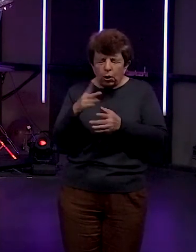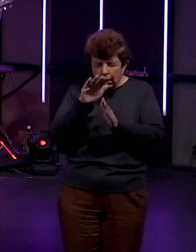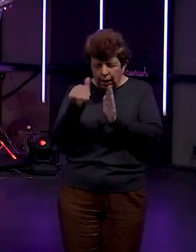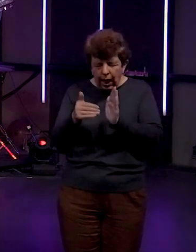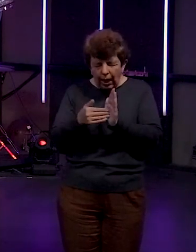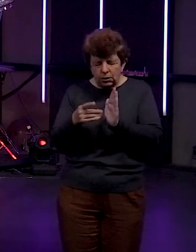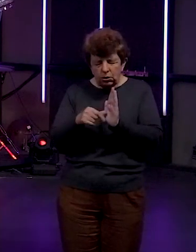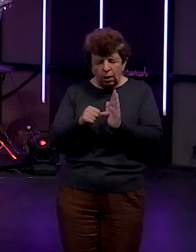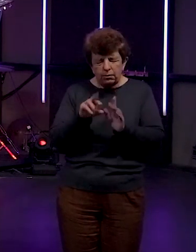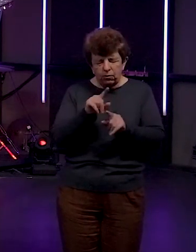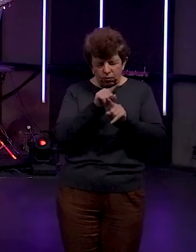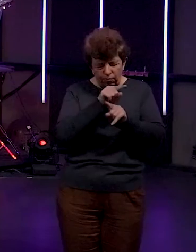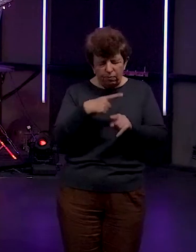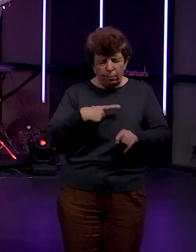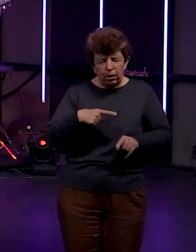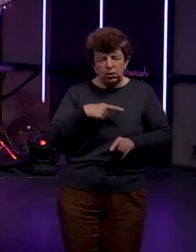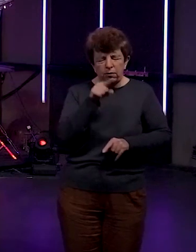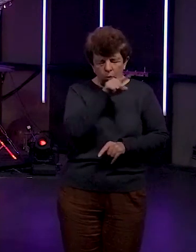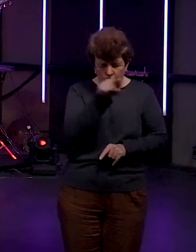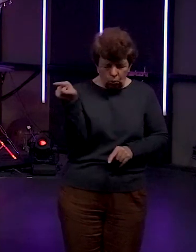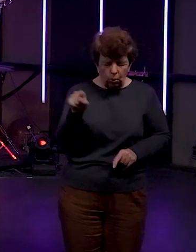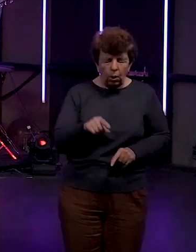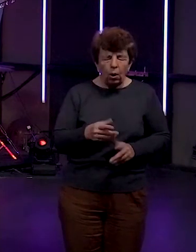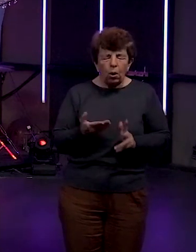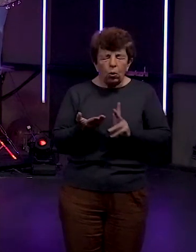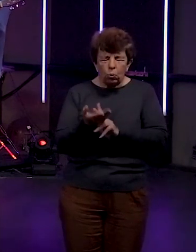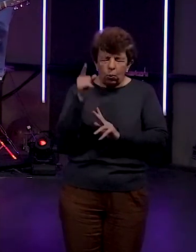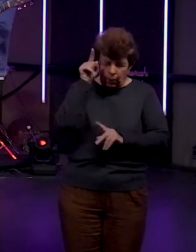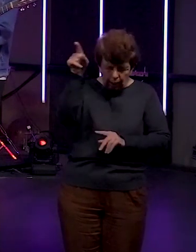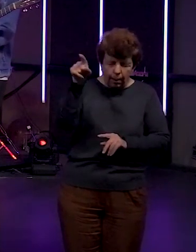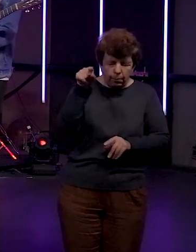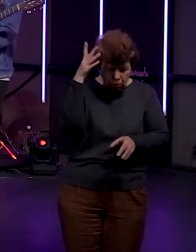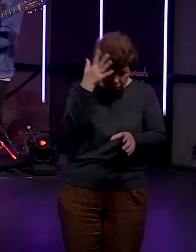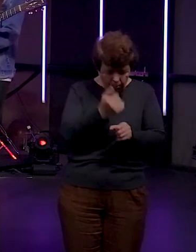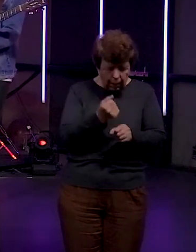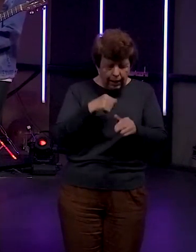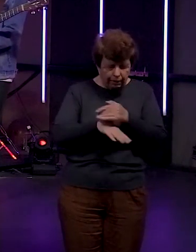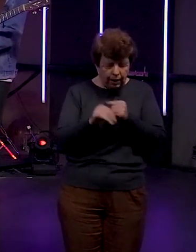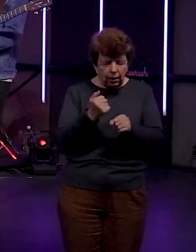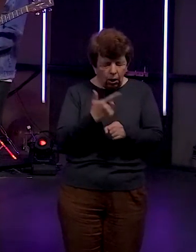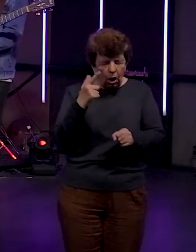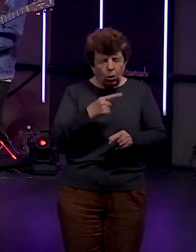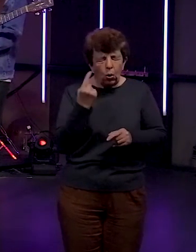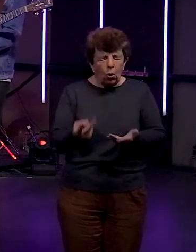sake. Through him you believe in God who raised him from the